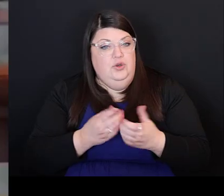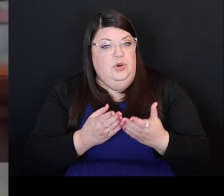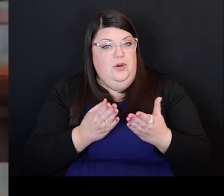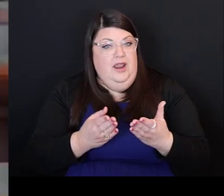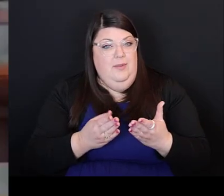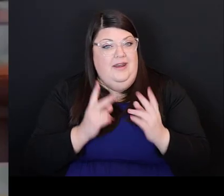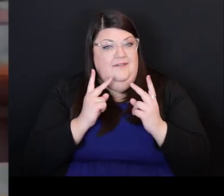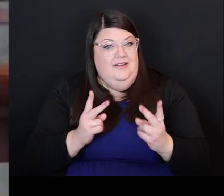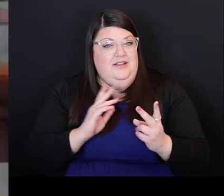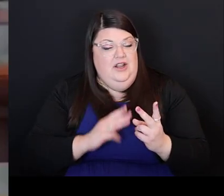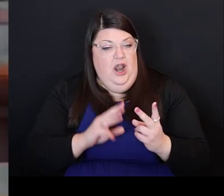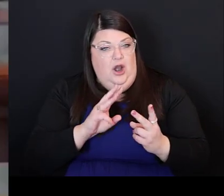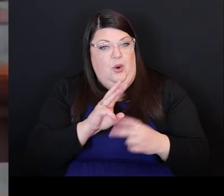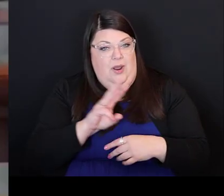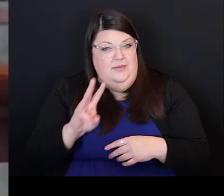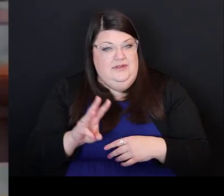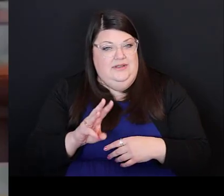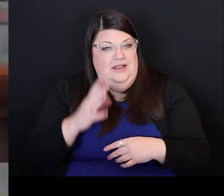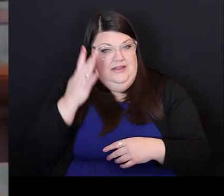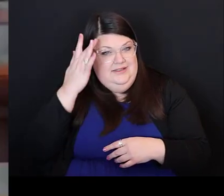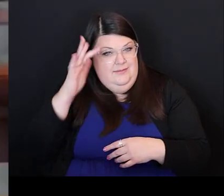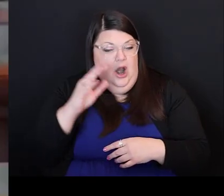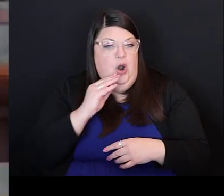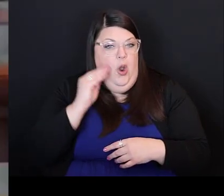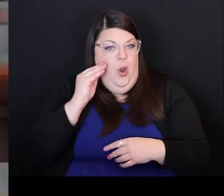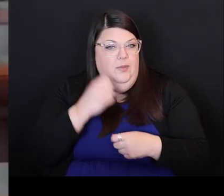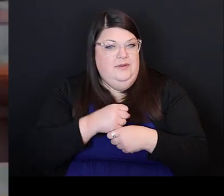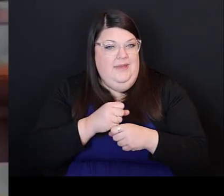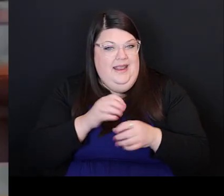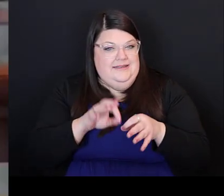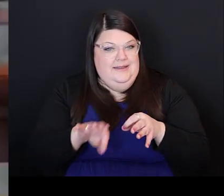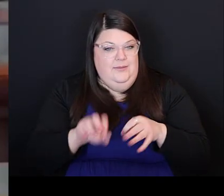First, we recommend that you visit our website smarthomesmadesimple.org.